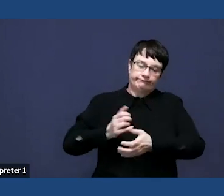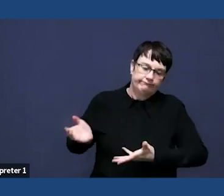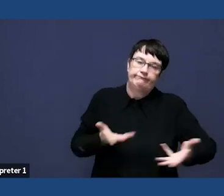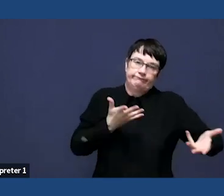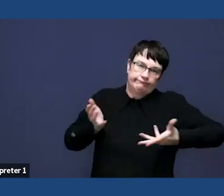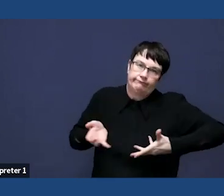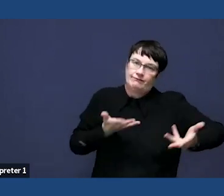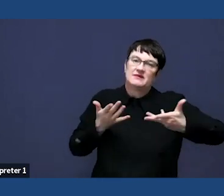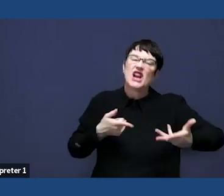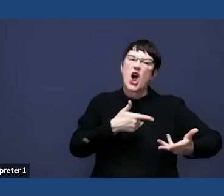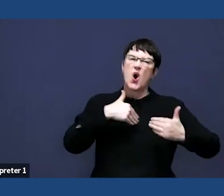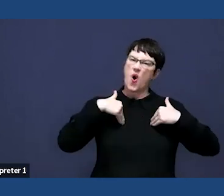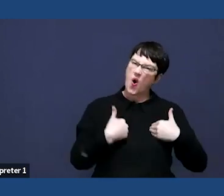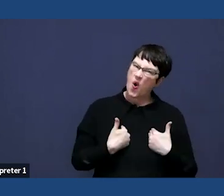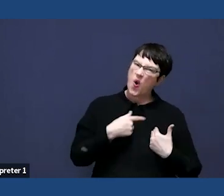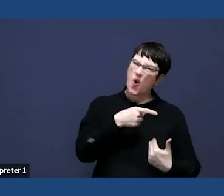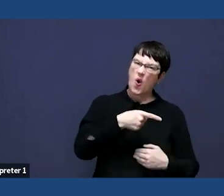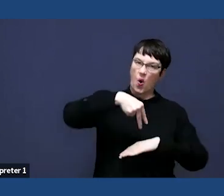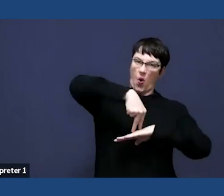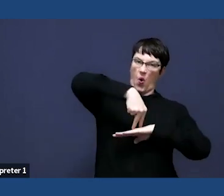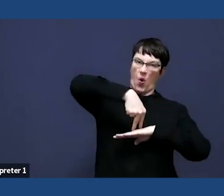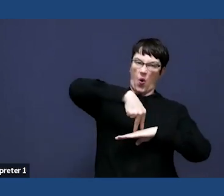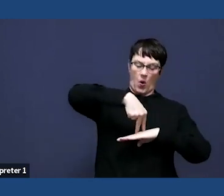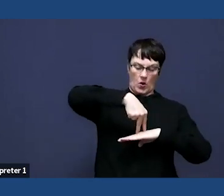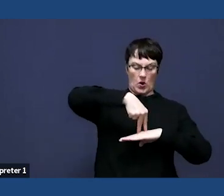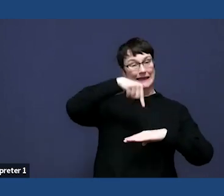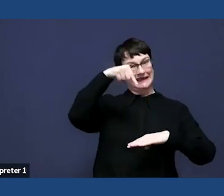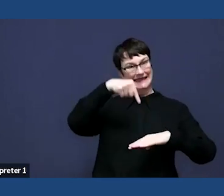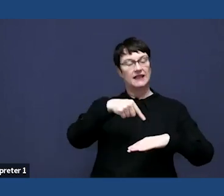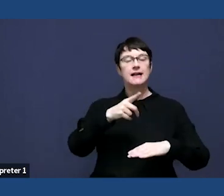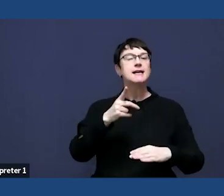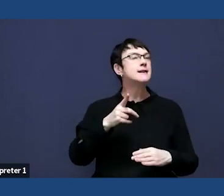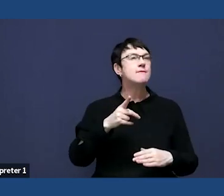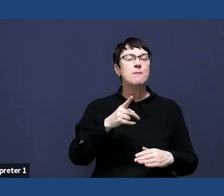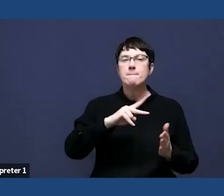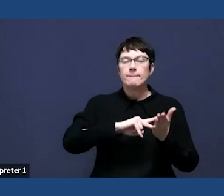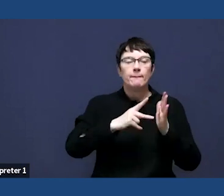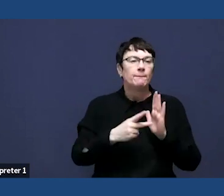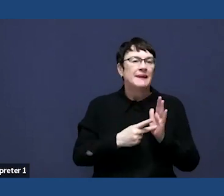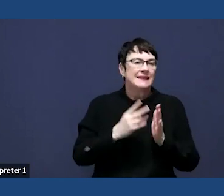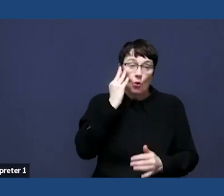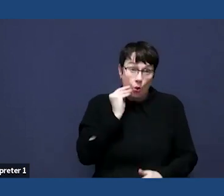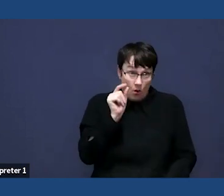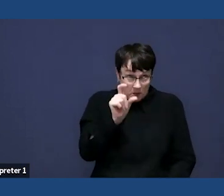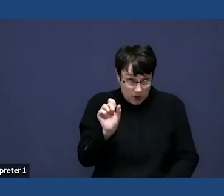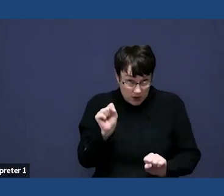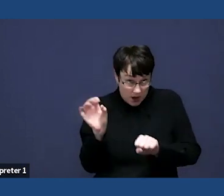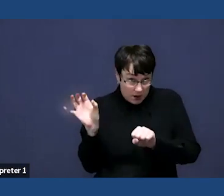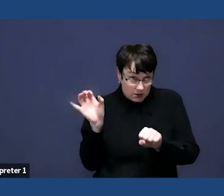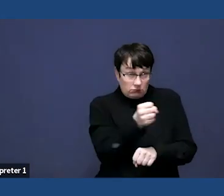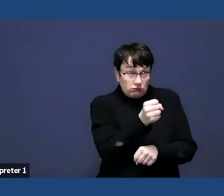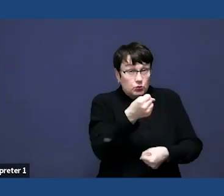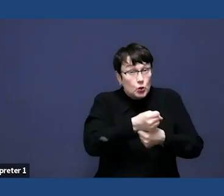My colleagues encouraged them through analyzing the landscape and looking at the benefits